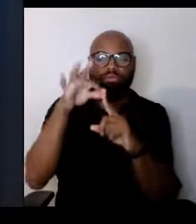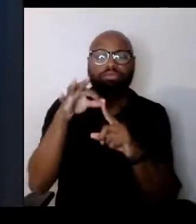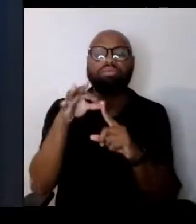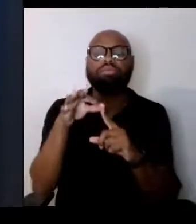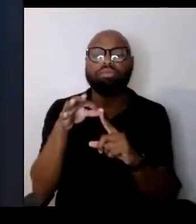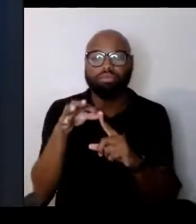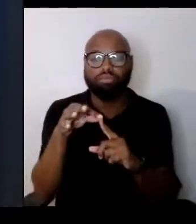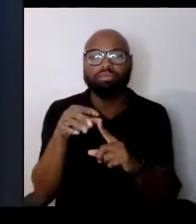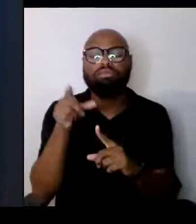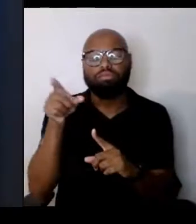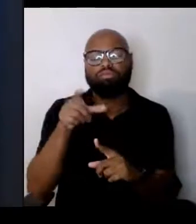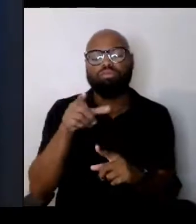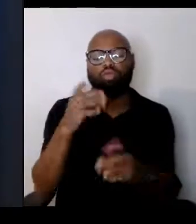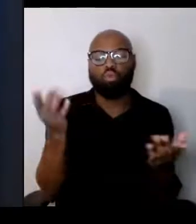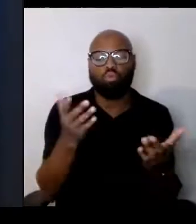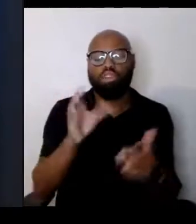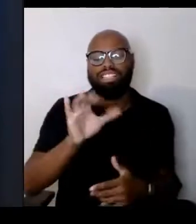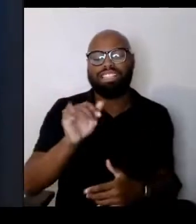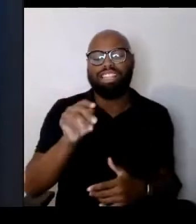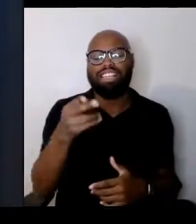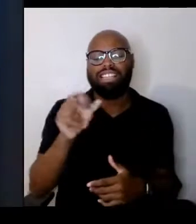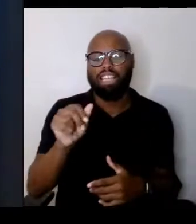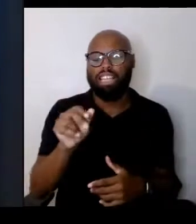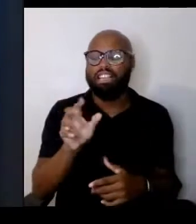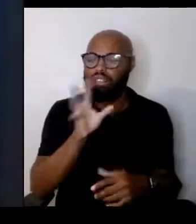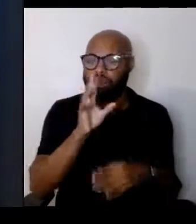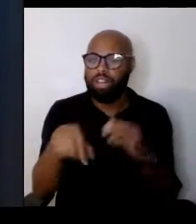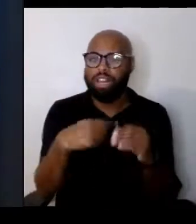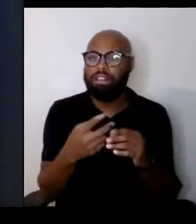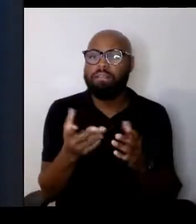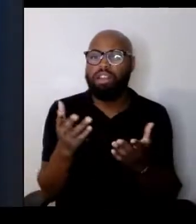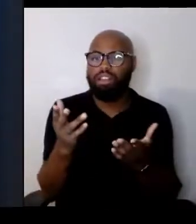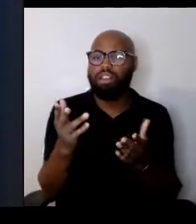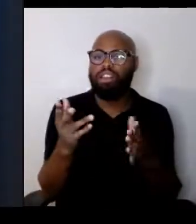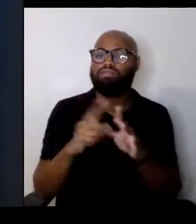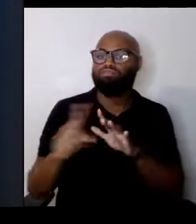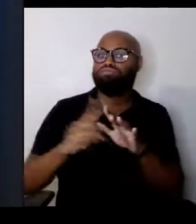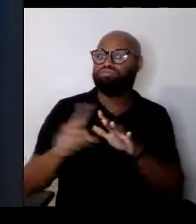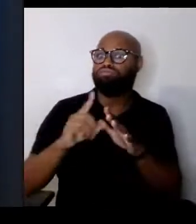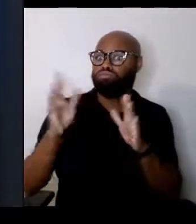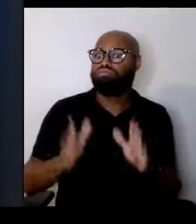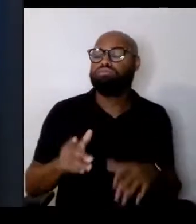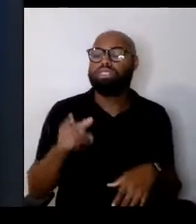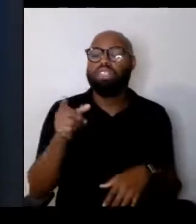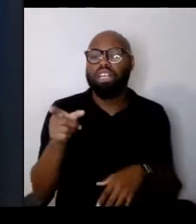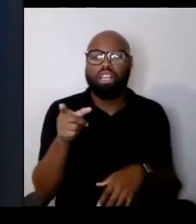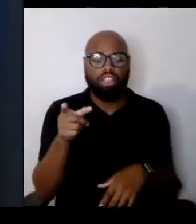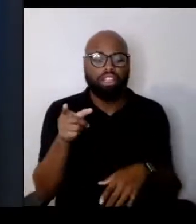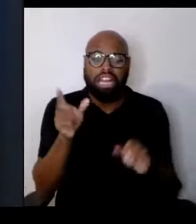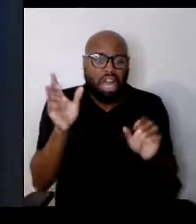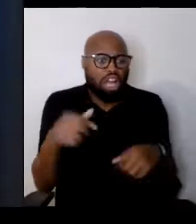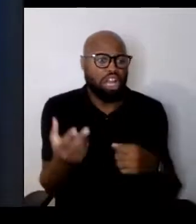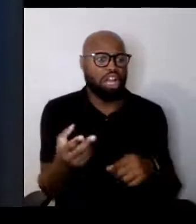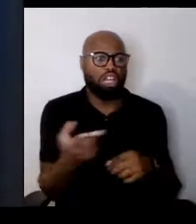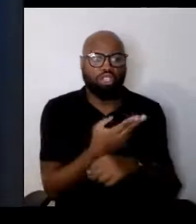to the certain people, that they are able to use that and it's built upon fear,